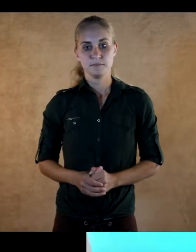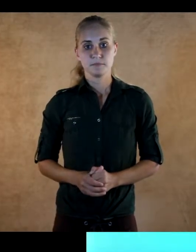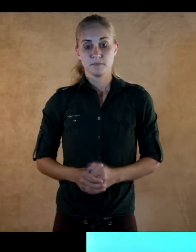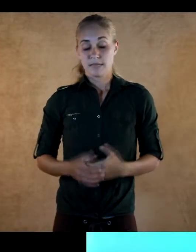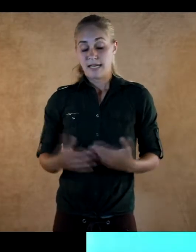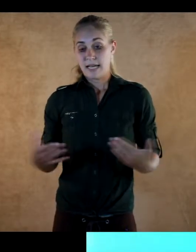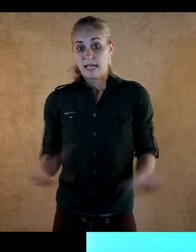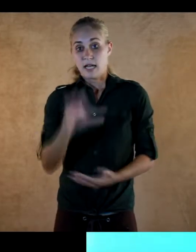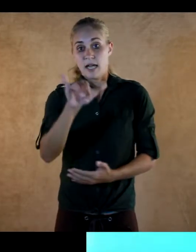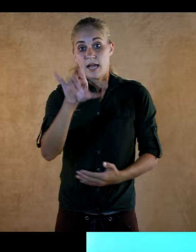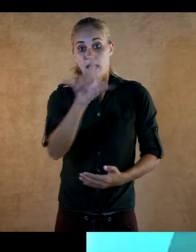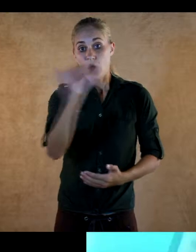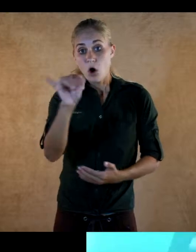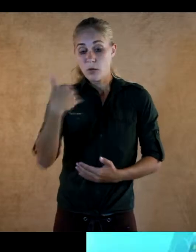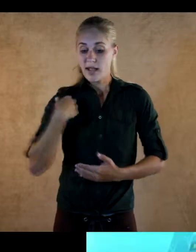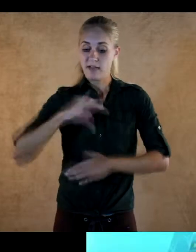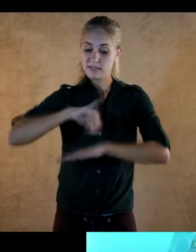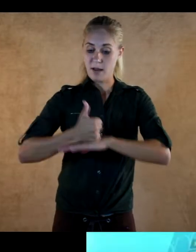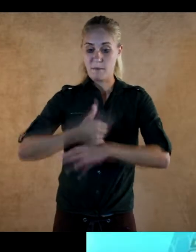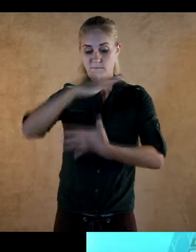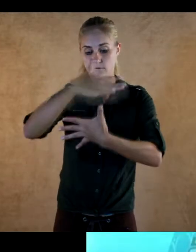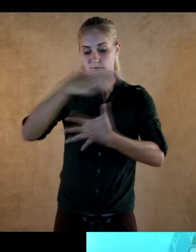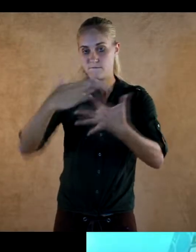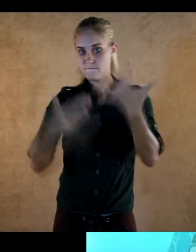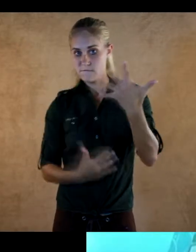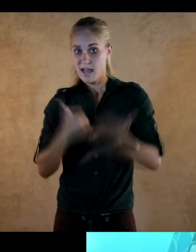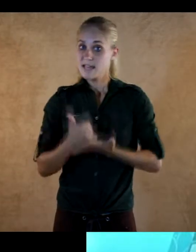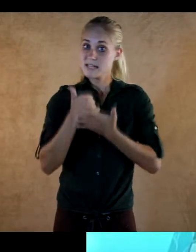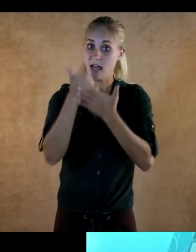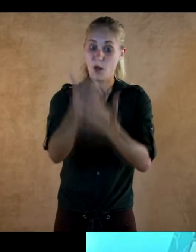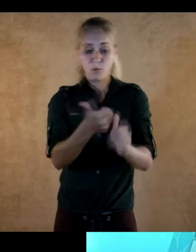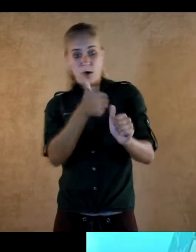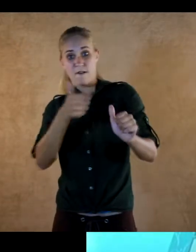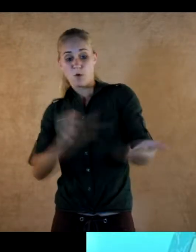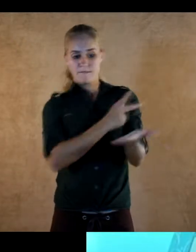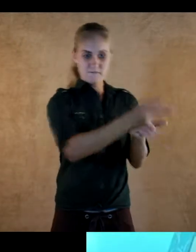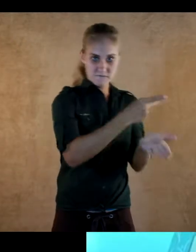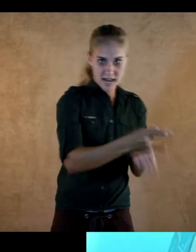At Yoli, we built a 5 Step System that will help you avoid the pitfalls and achieve your goals.